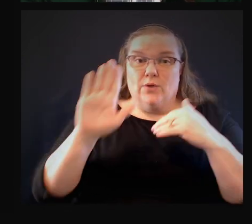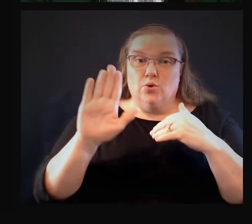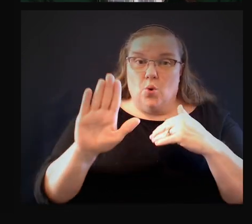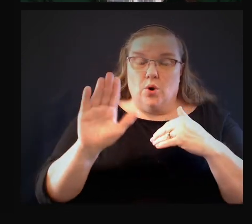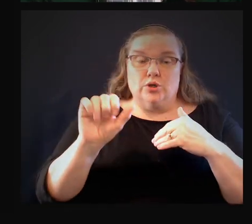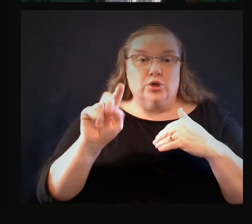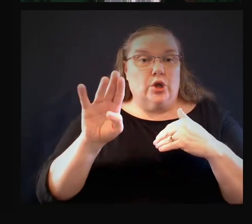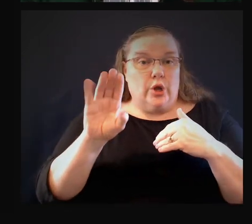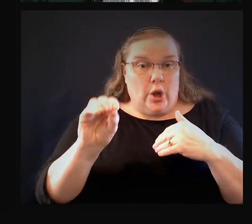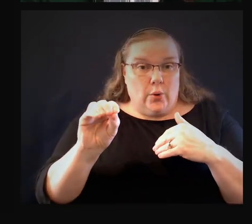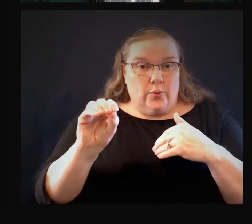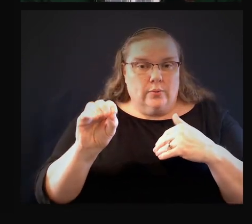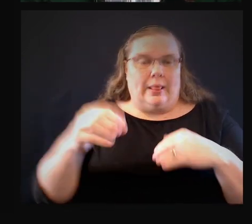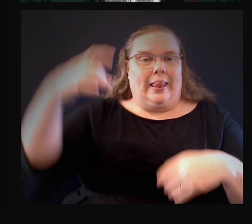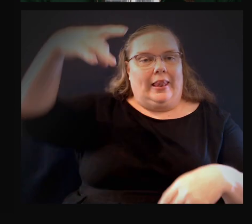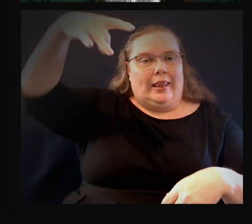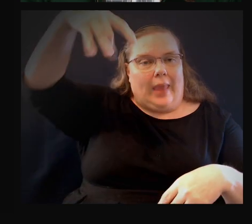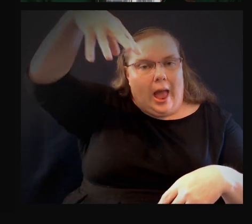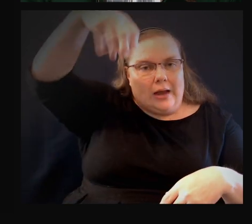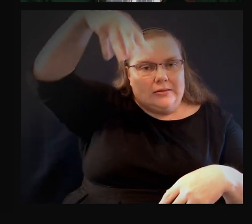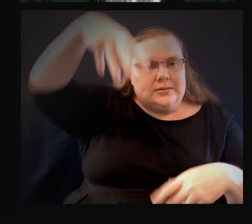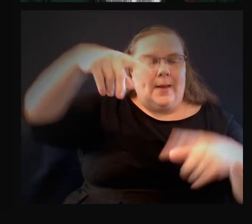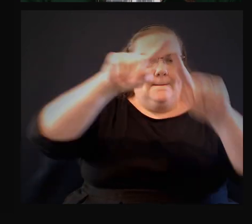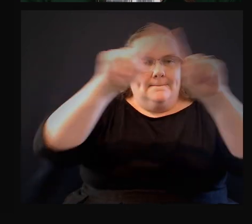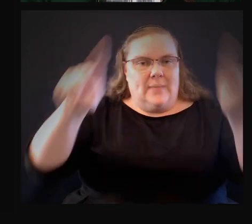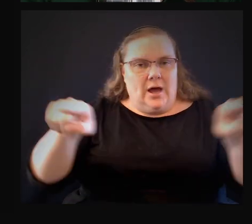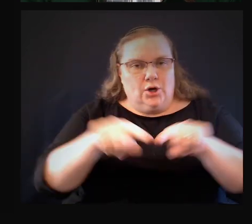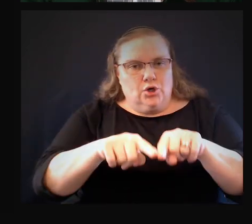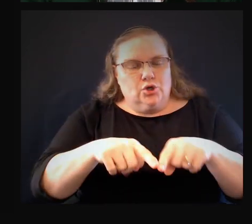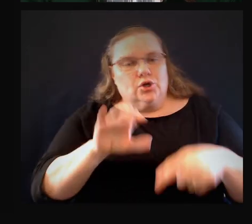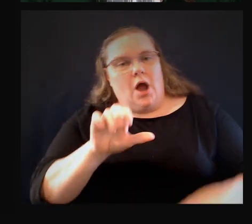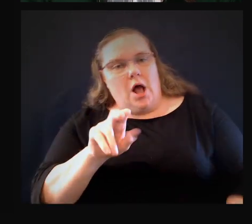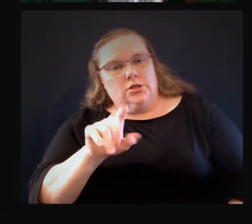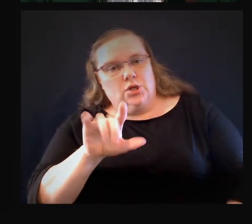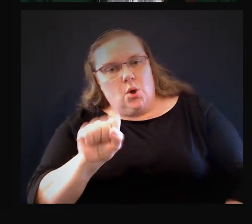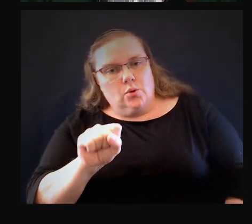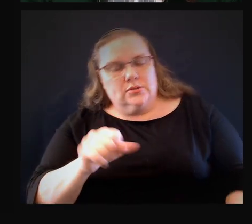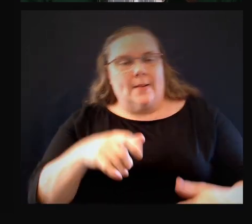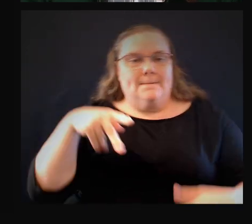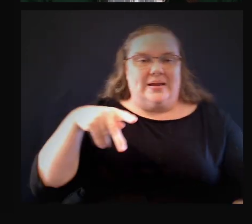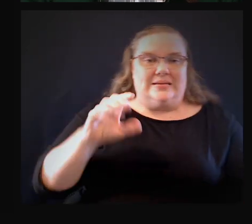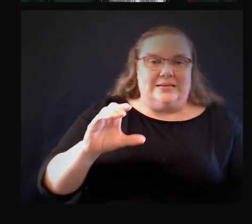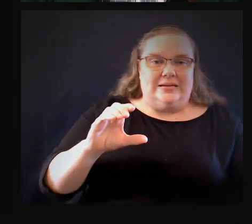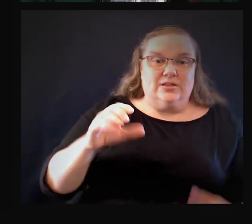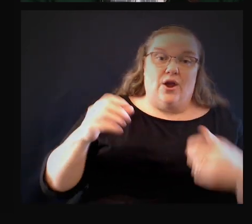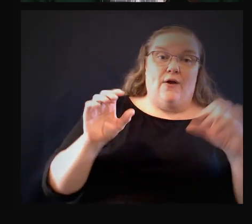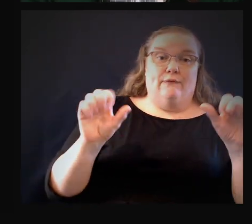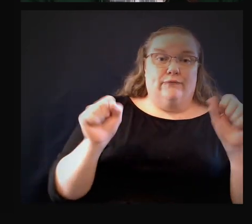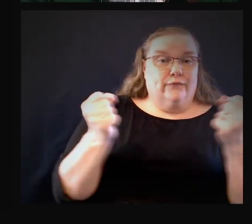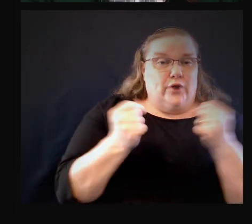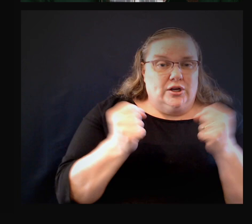Lights, monitors, consoles, PCs, servers, fridges. We can always do better on this front.